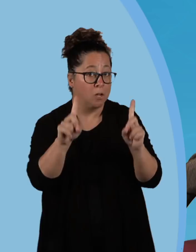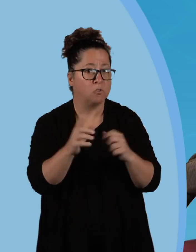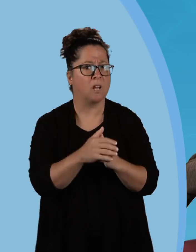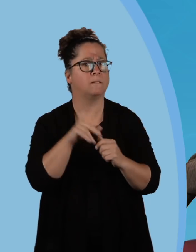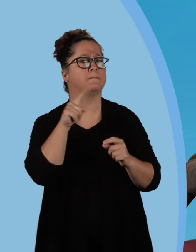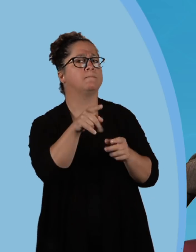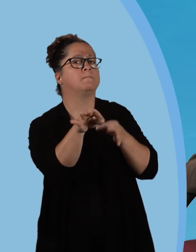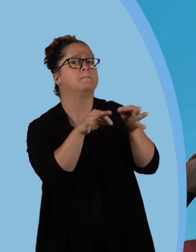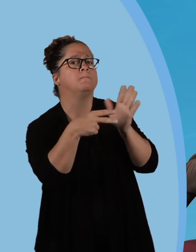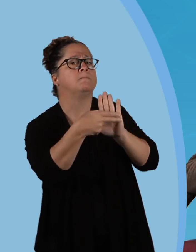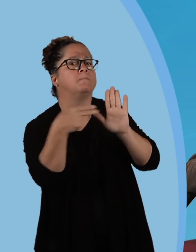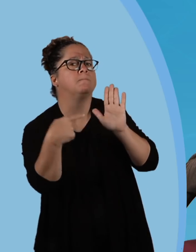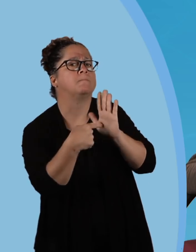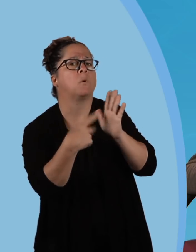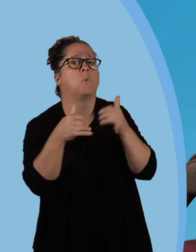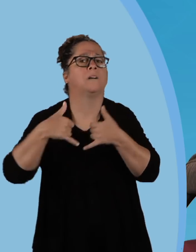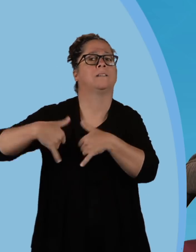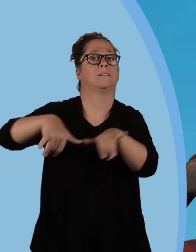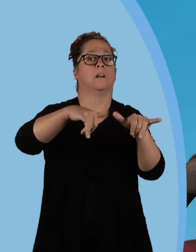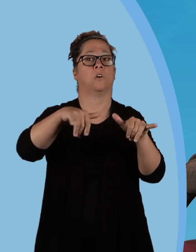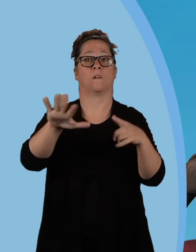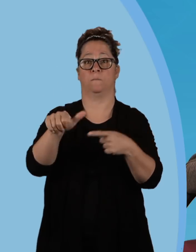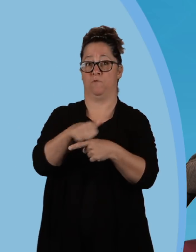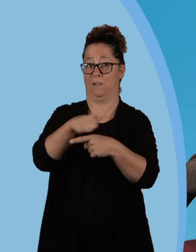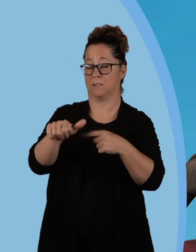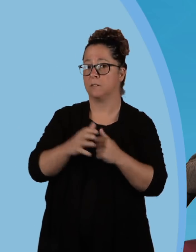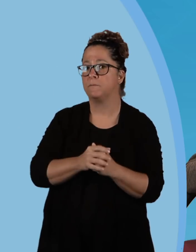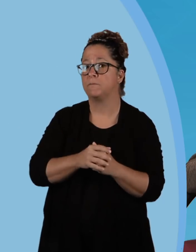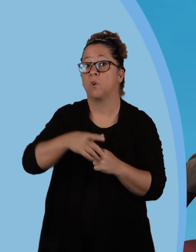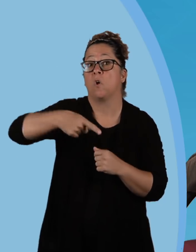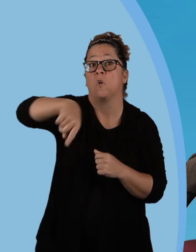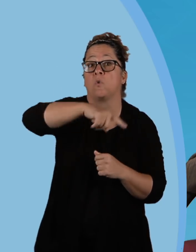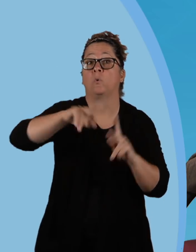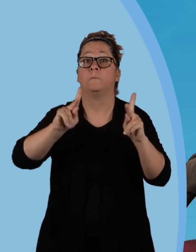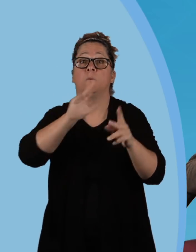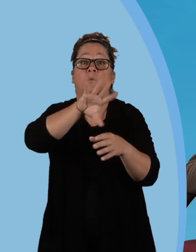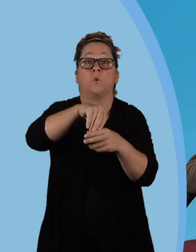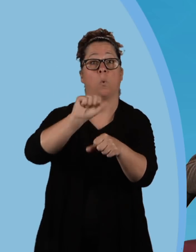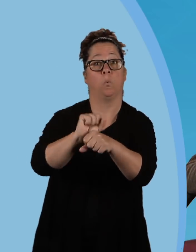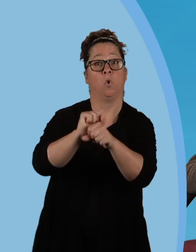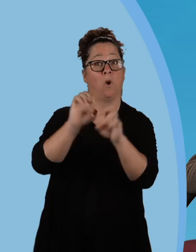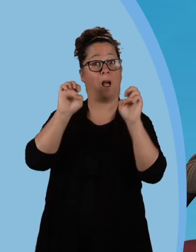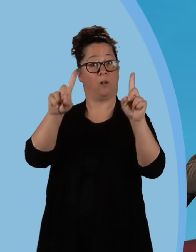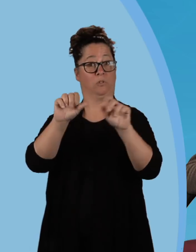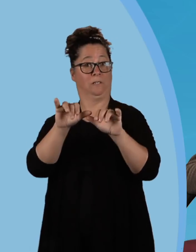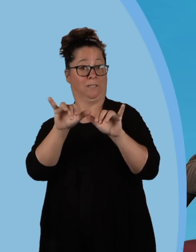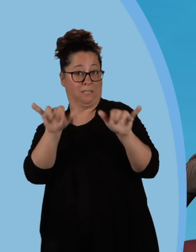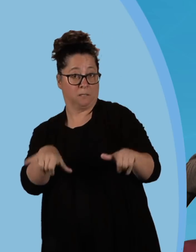of education define aspects of standards of practice. Those people are working in an educational system and,